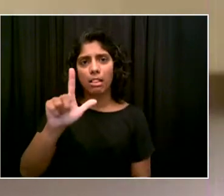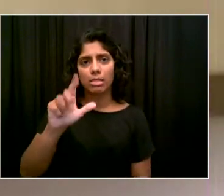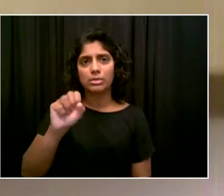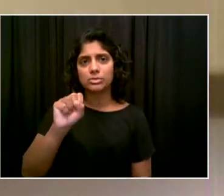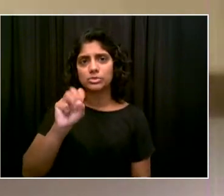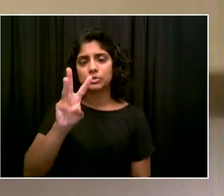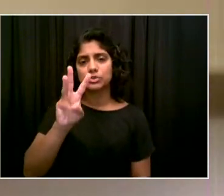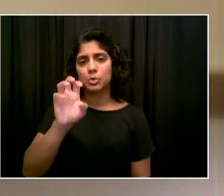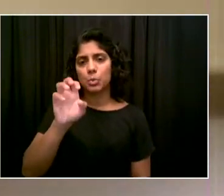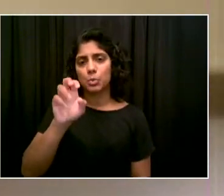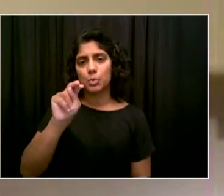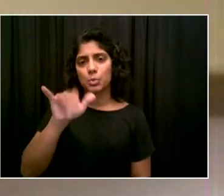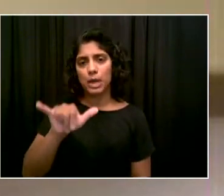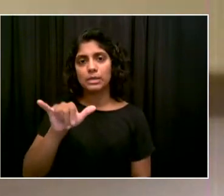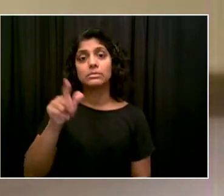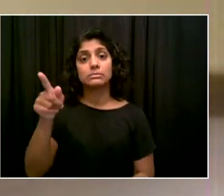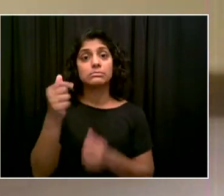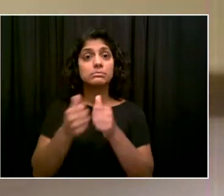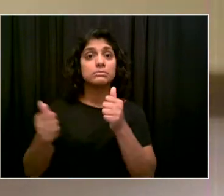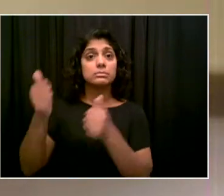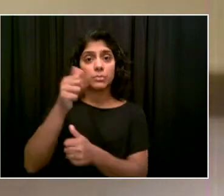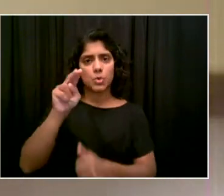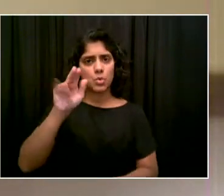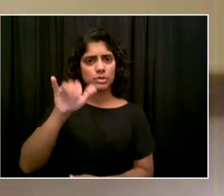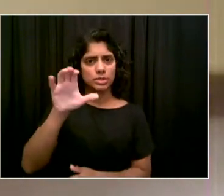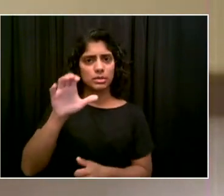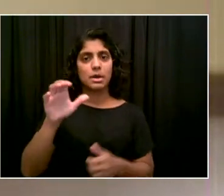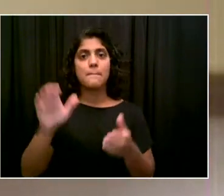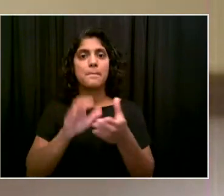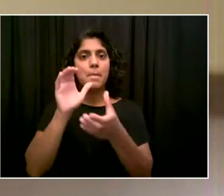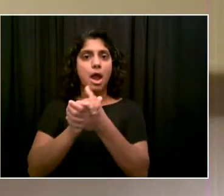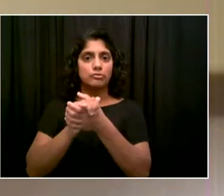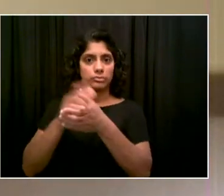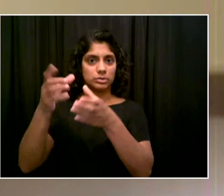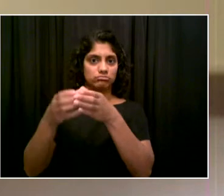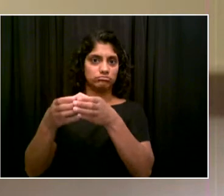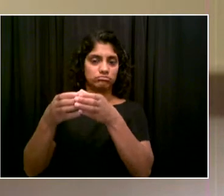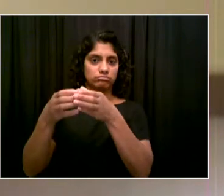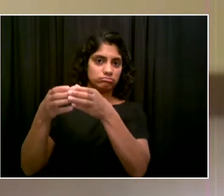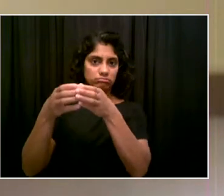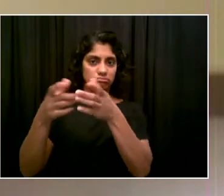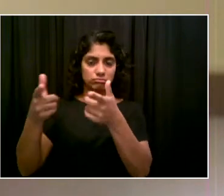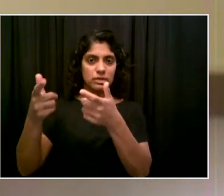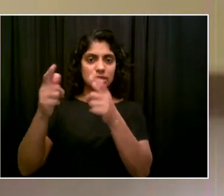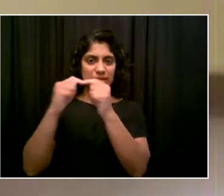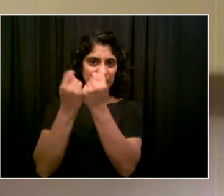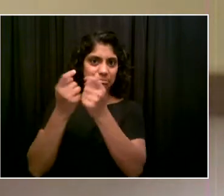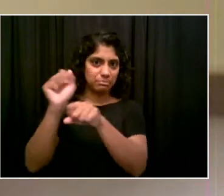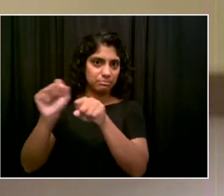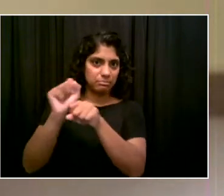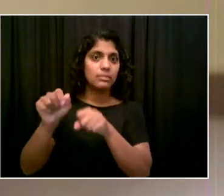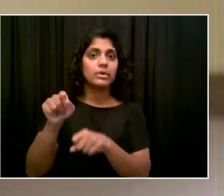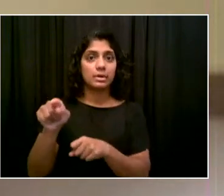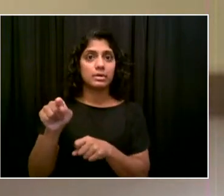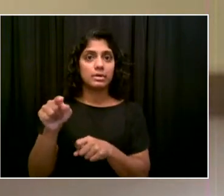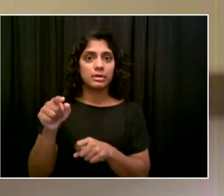SWEENEY, HE TOLD ME A LONG TIME AGO HE WOULD BE SUPPORTIVE ONCE THE LAW PASSED AND HE WOULD PERFORM THE MARRIAGES AND HE DID.